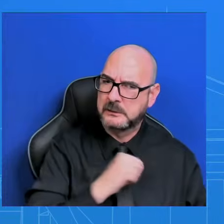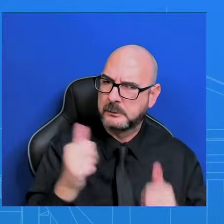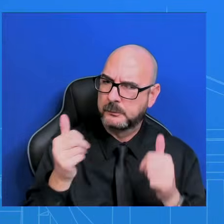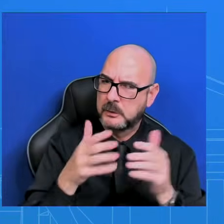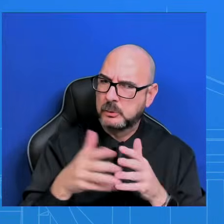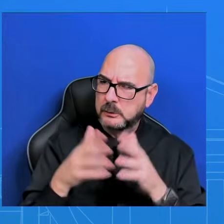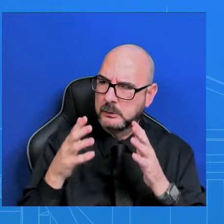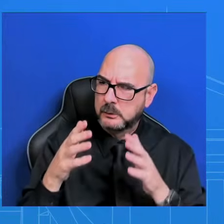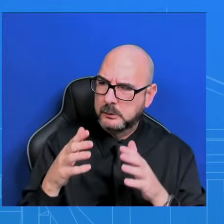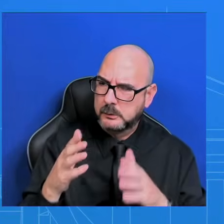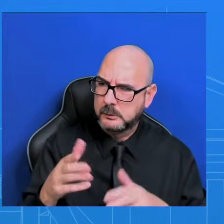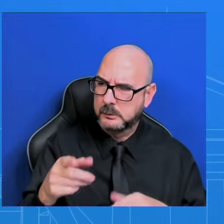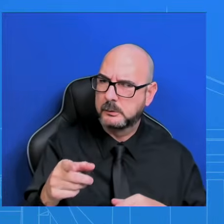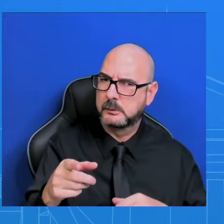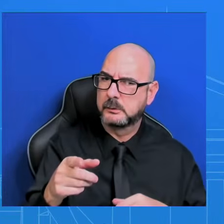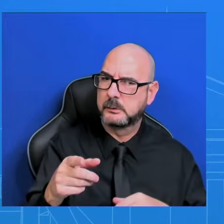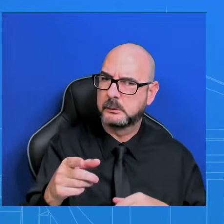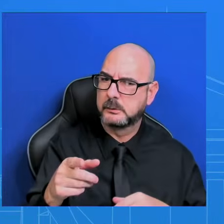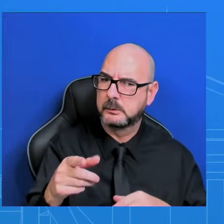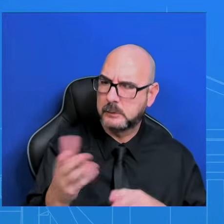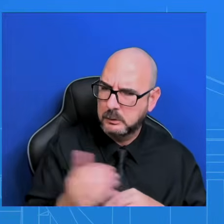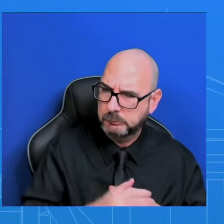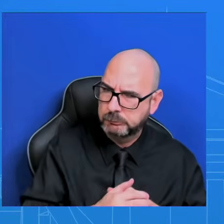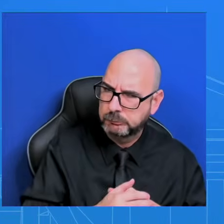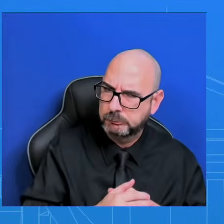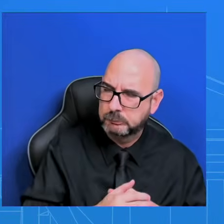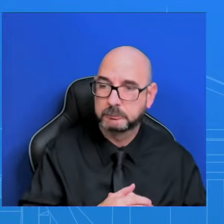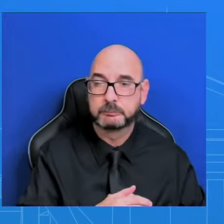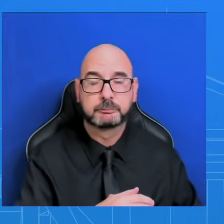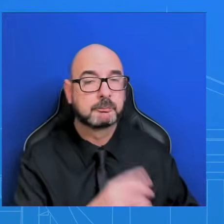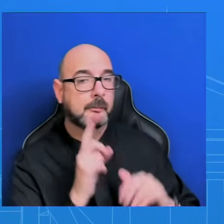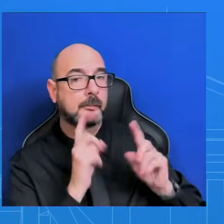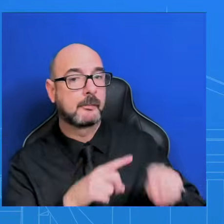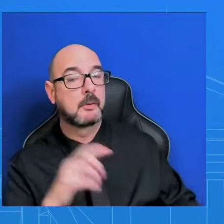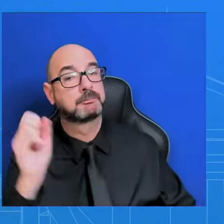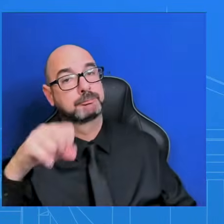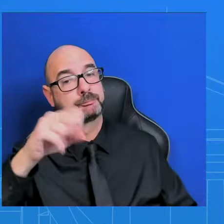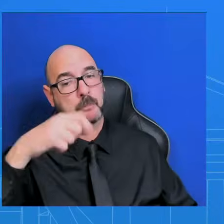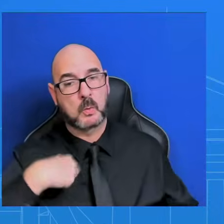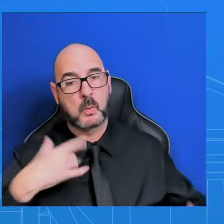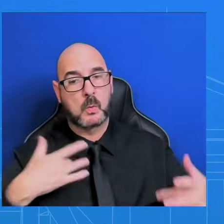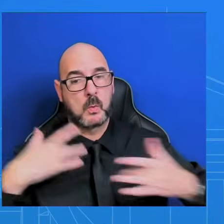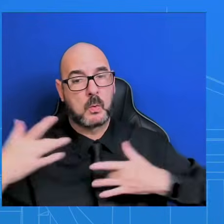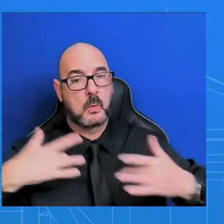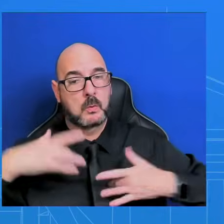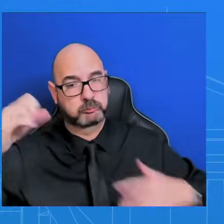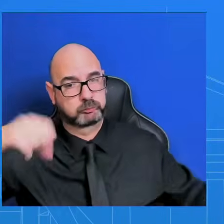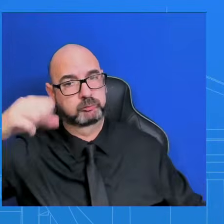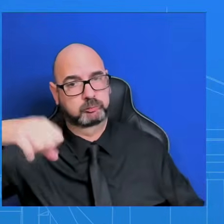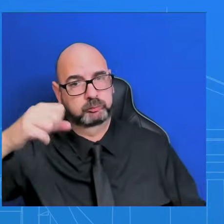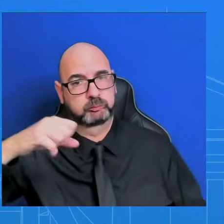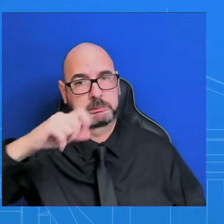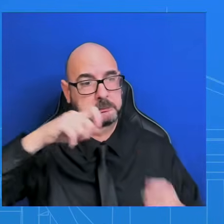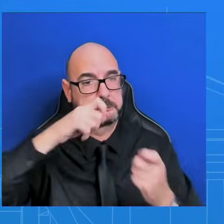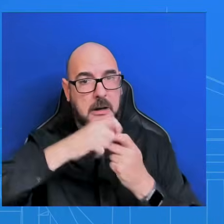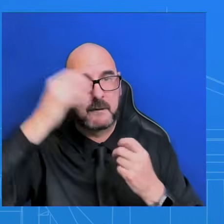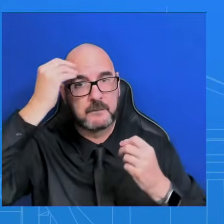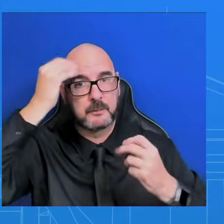The information is scant at this time. We don't have perfect context about exactly what happened here. Seriously concerned about it.